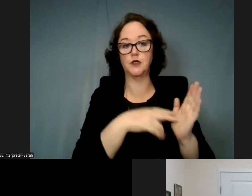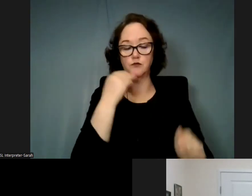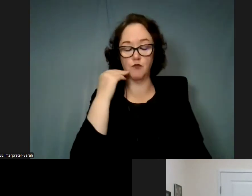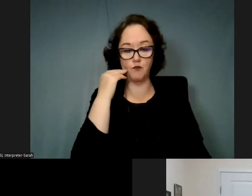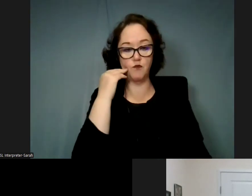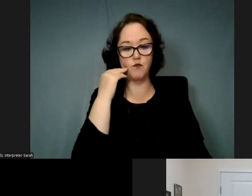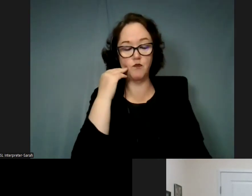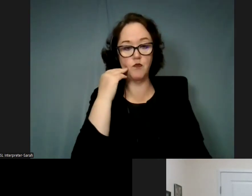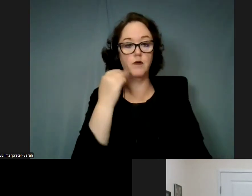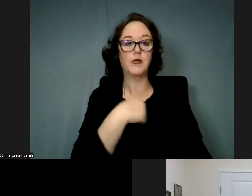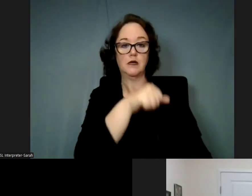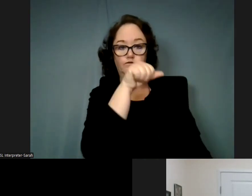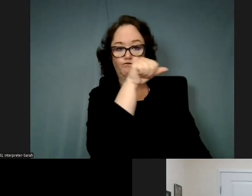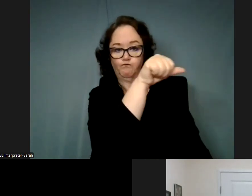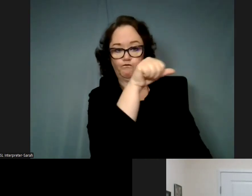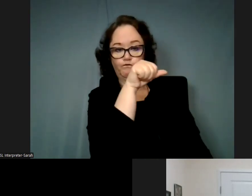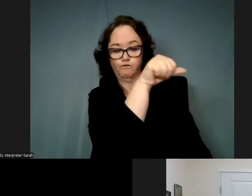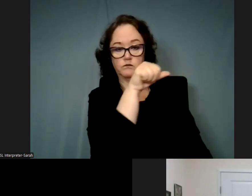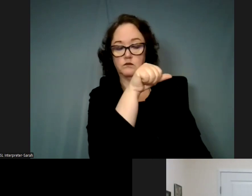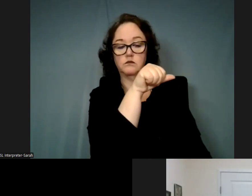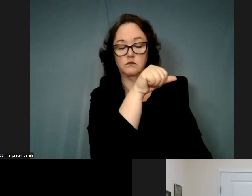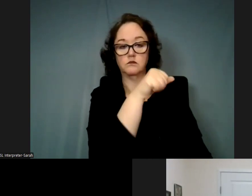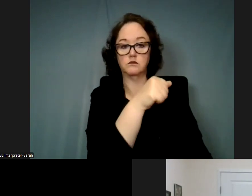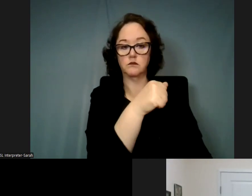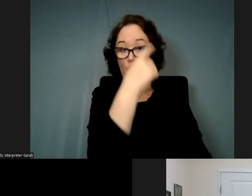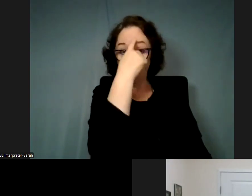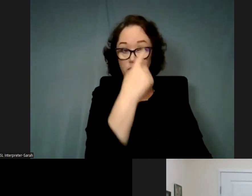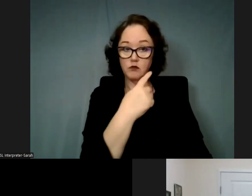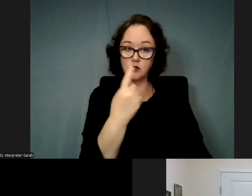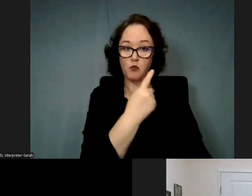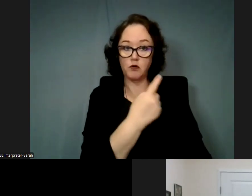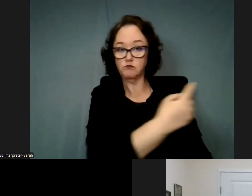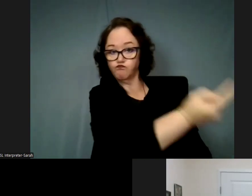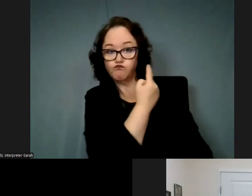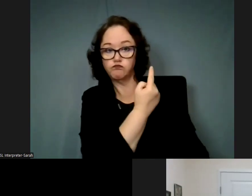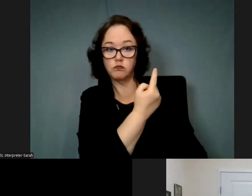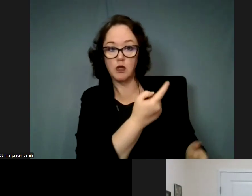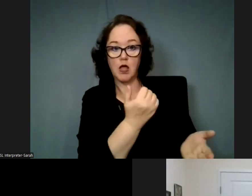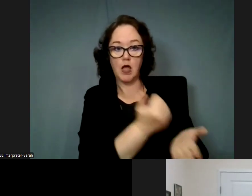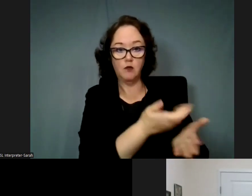to the restroom very quickly, and I can just go on and do my